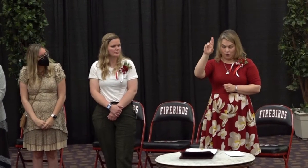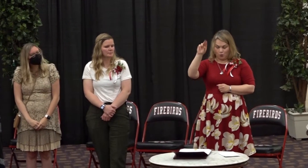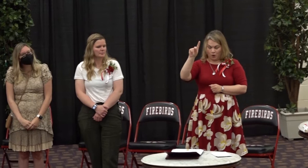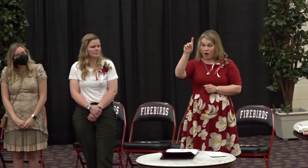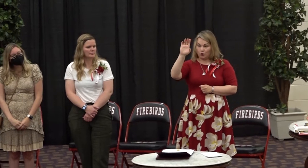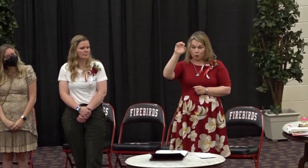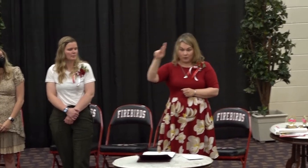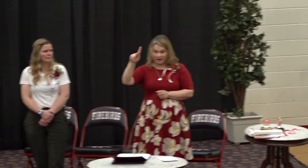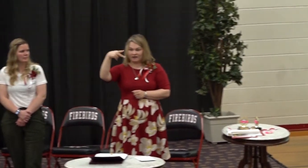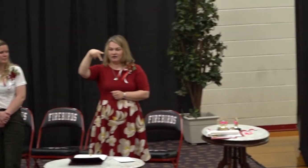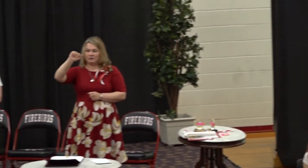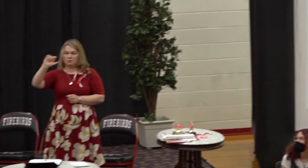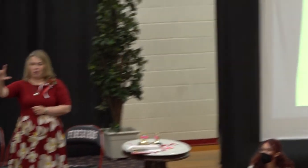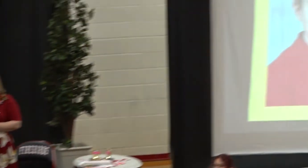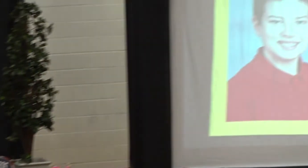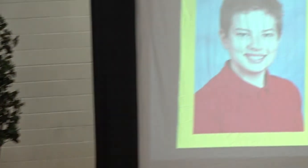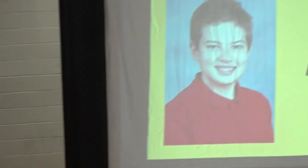Robert Paul.